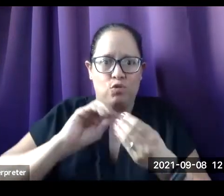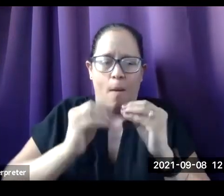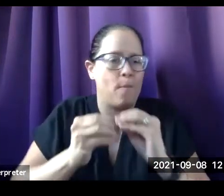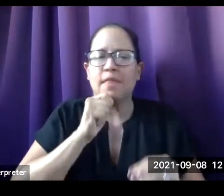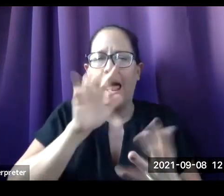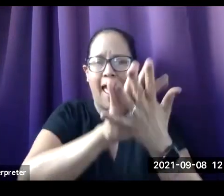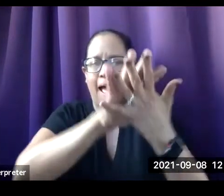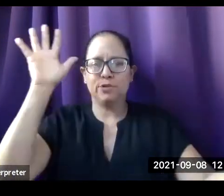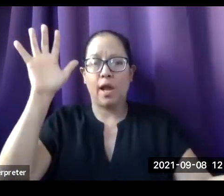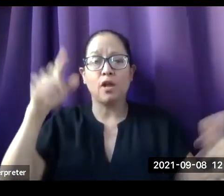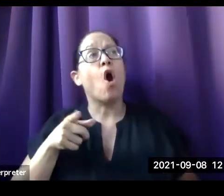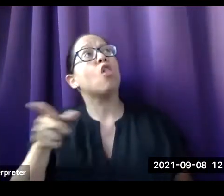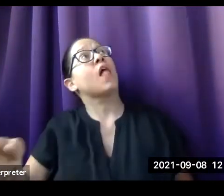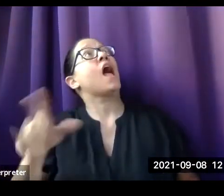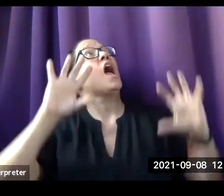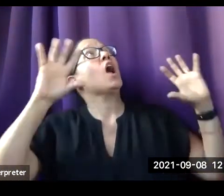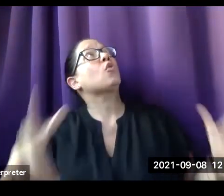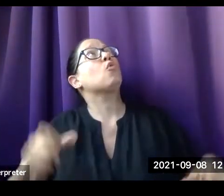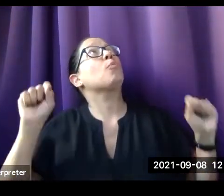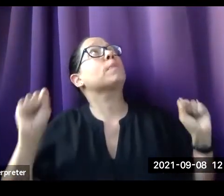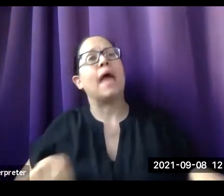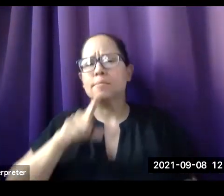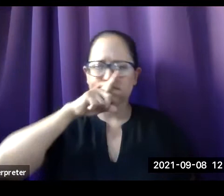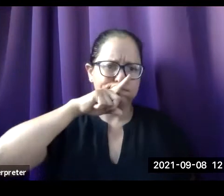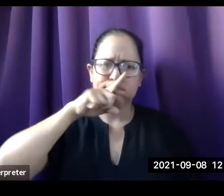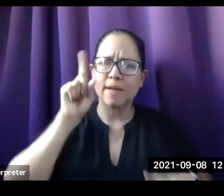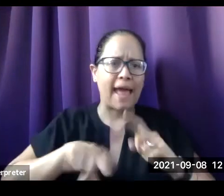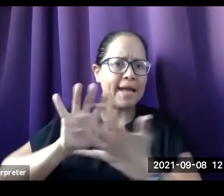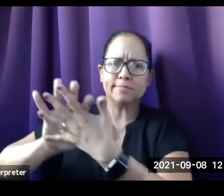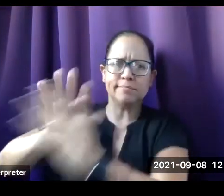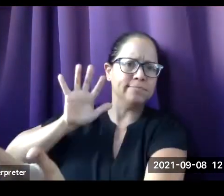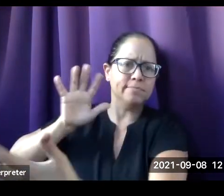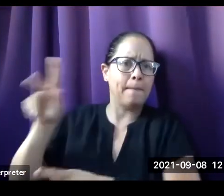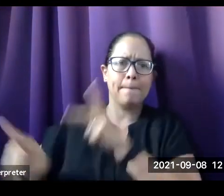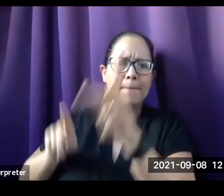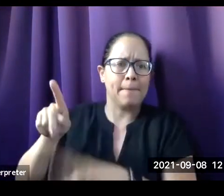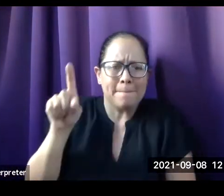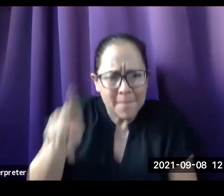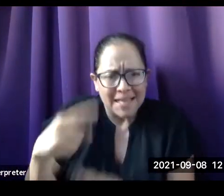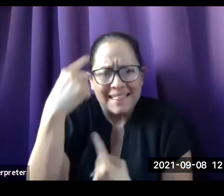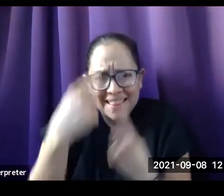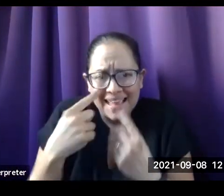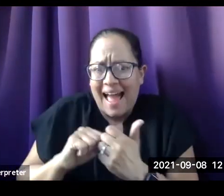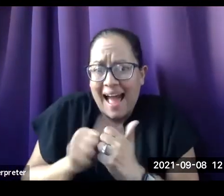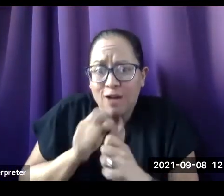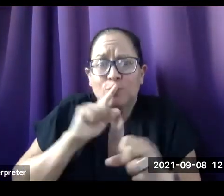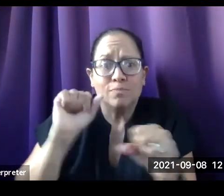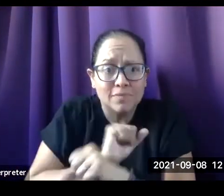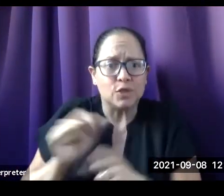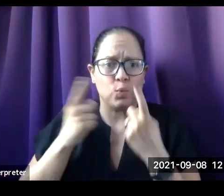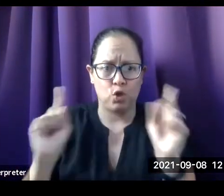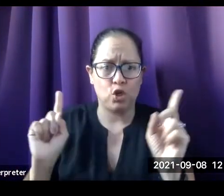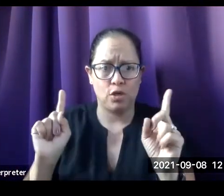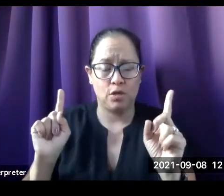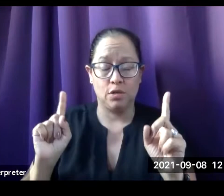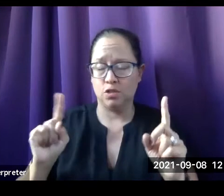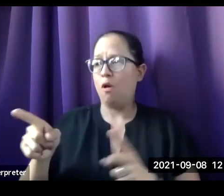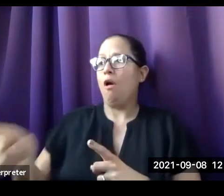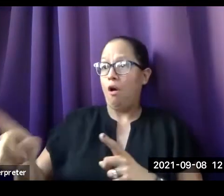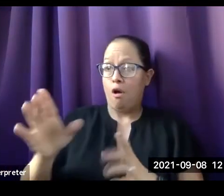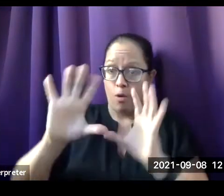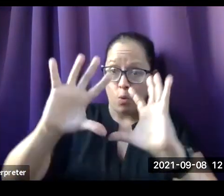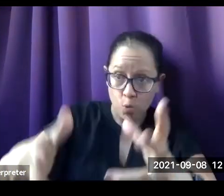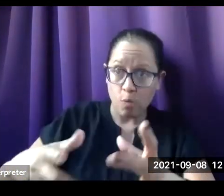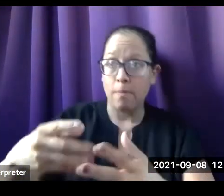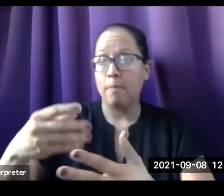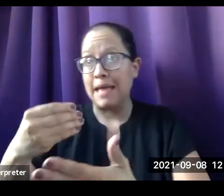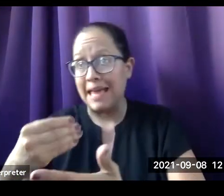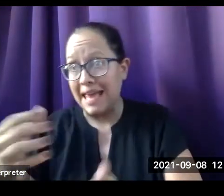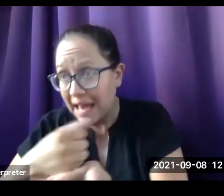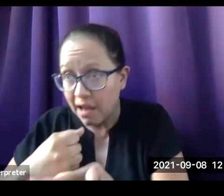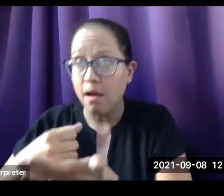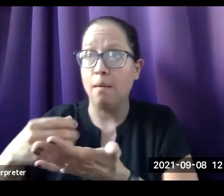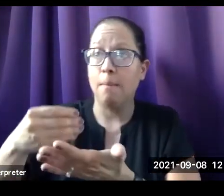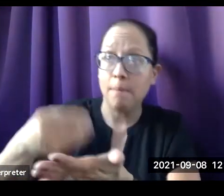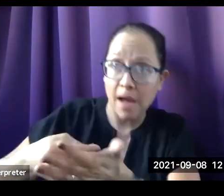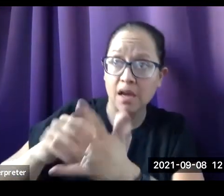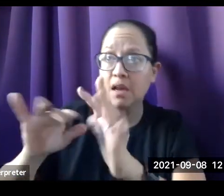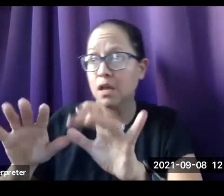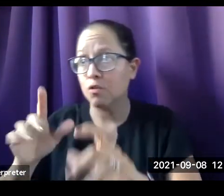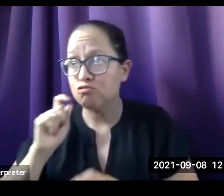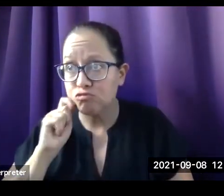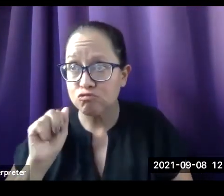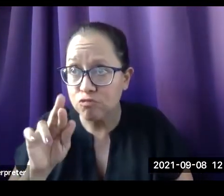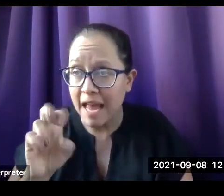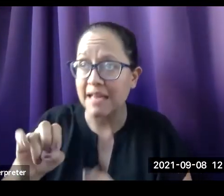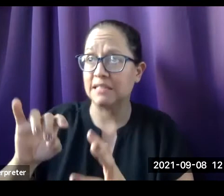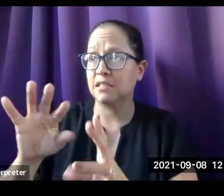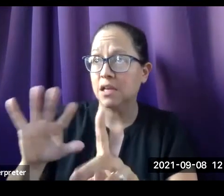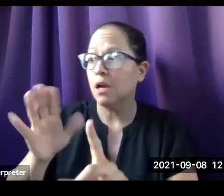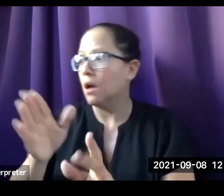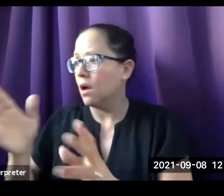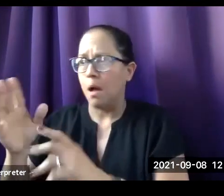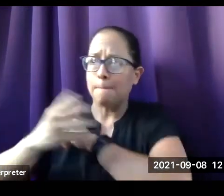And in the case community health care workers they are in the best position to be able to balance out the ambitions of everyone, to be able to provide care whether that's funders who put money on people, or healthcare entities, the traditional centers